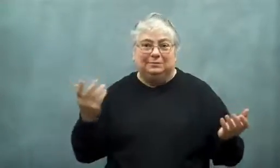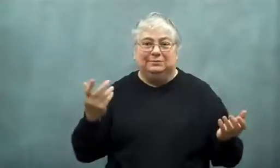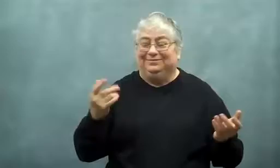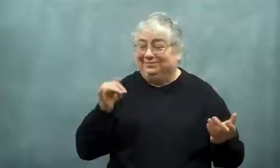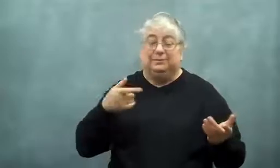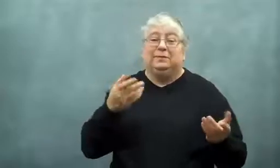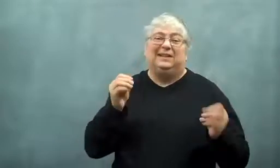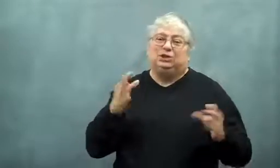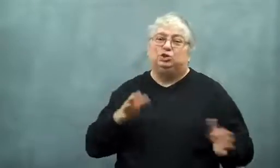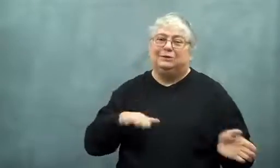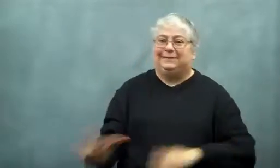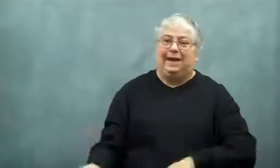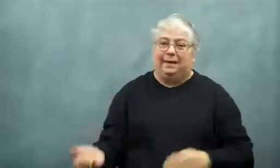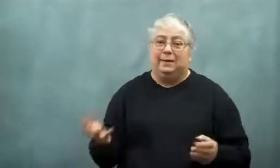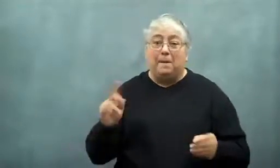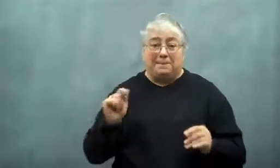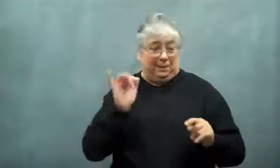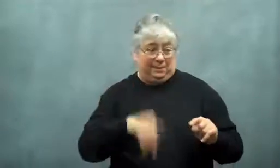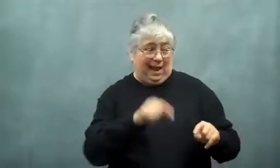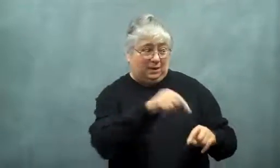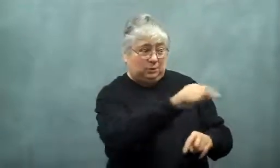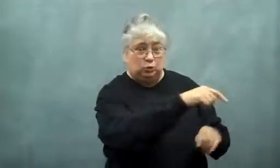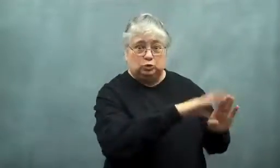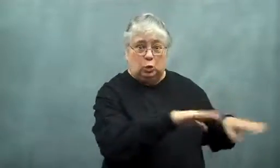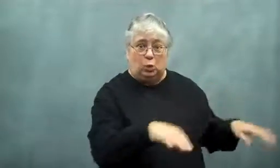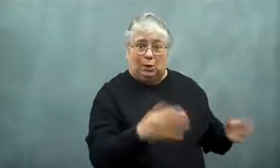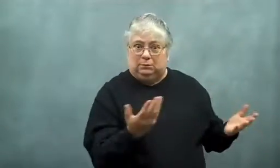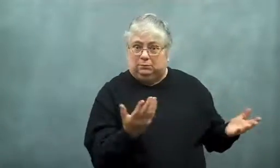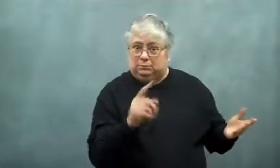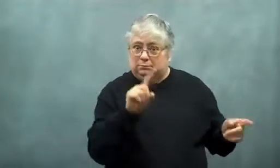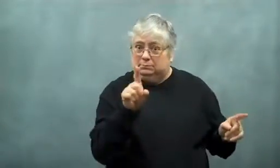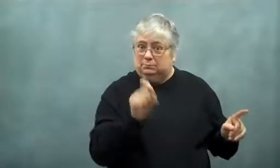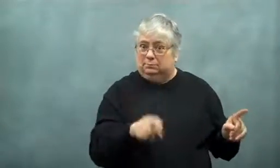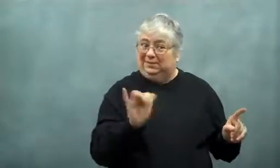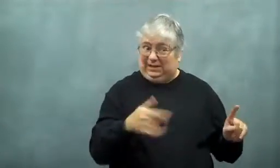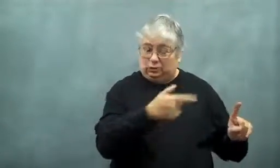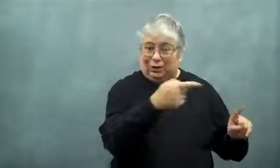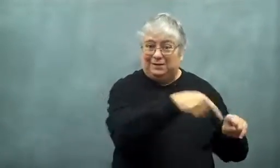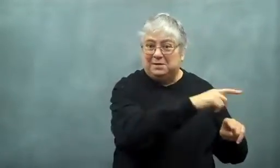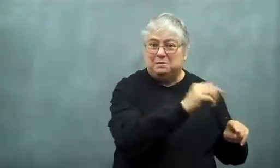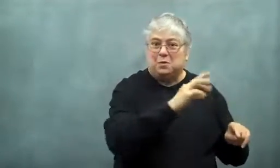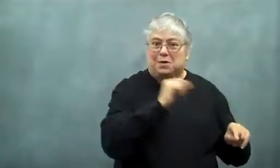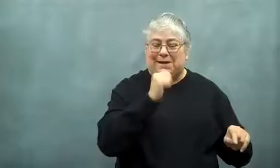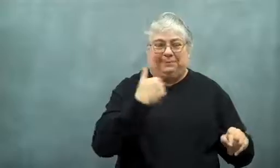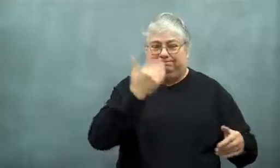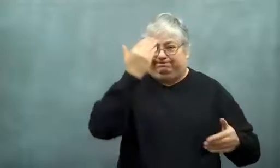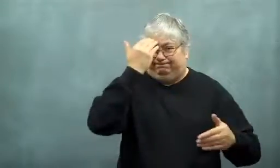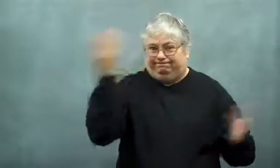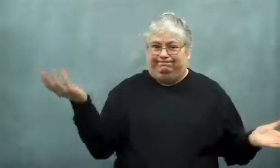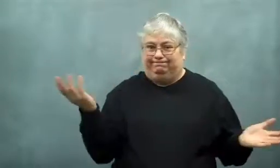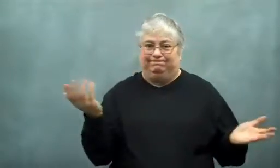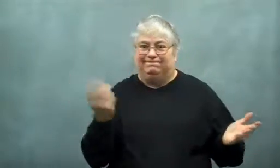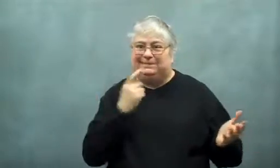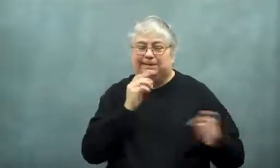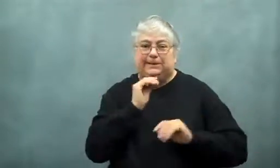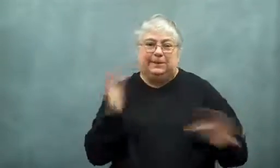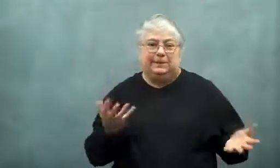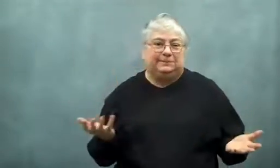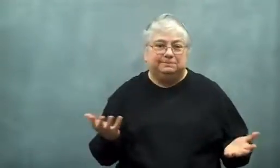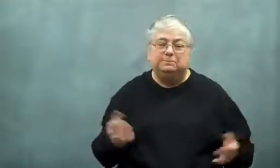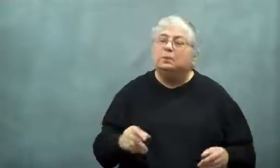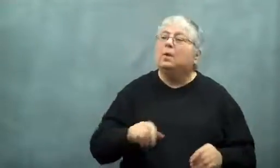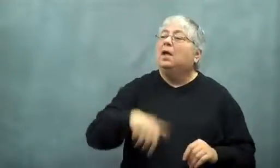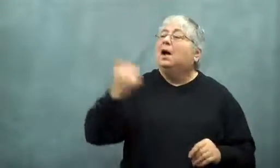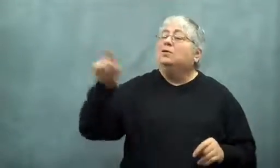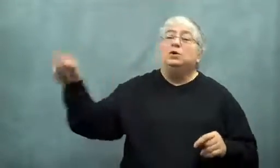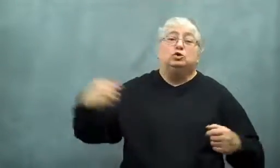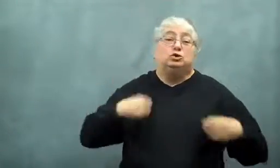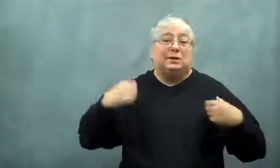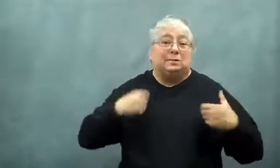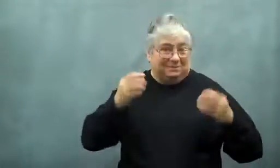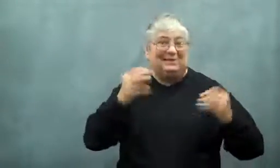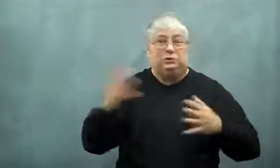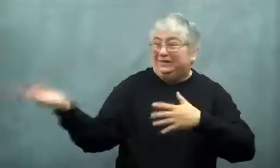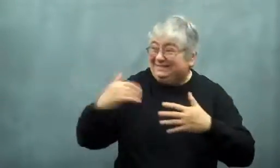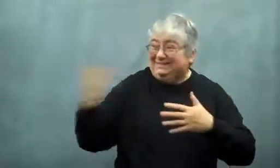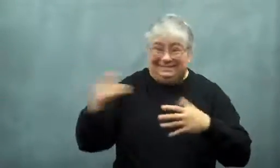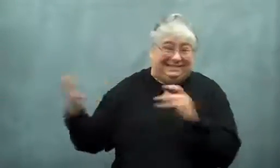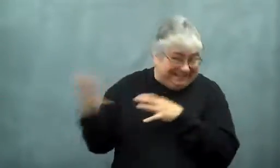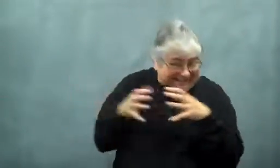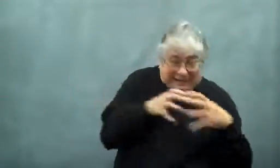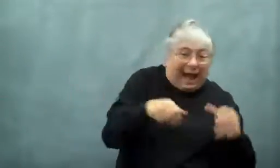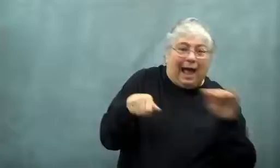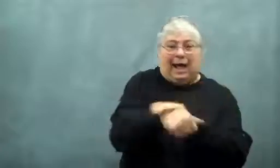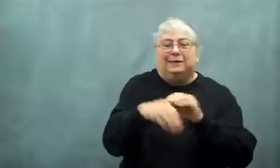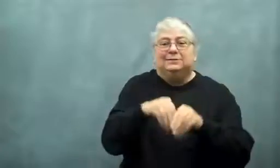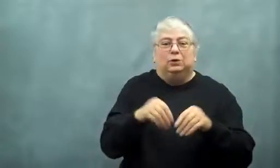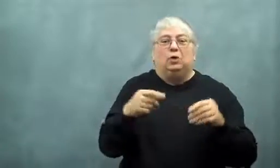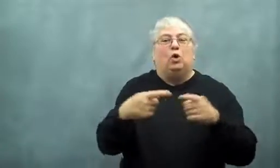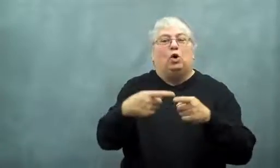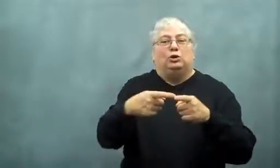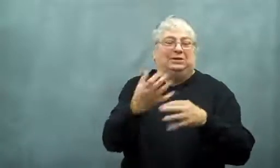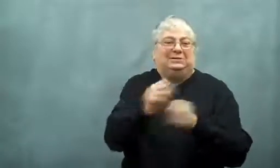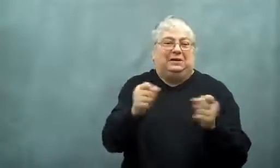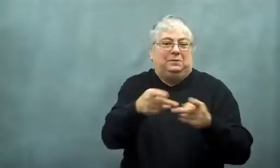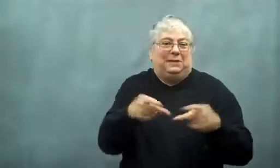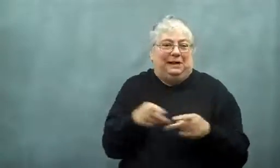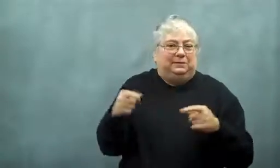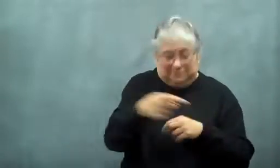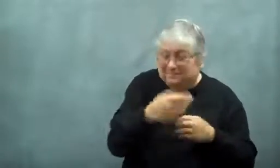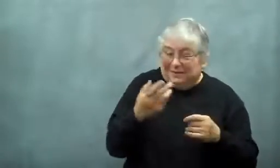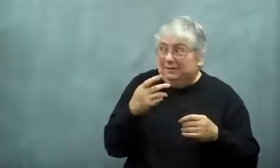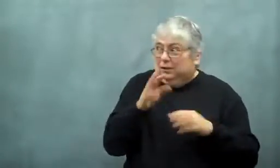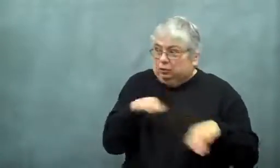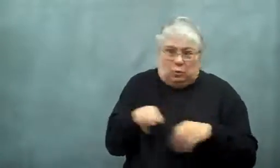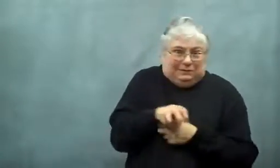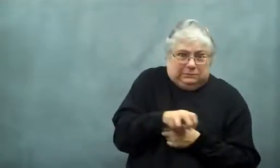She was killed, but there was no word about the children she tried to save.